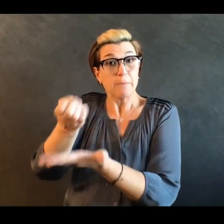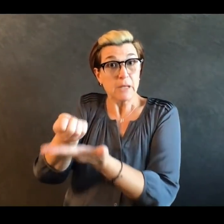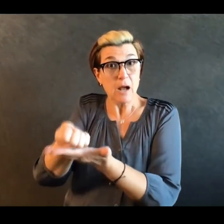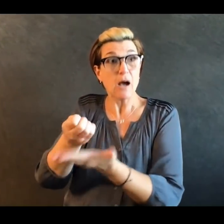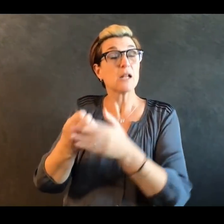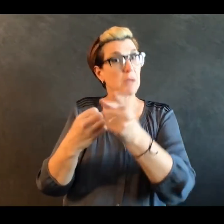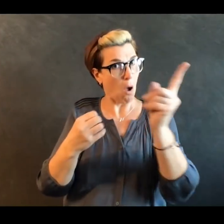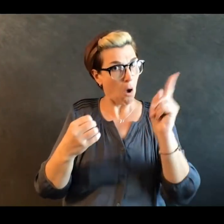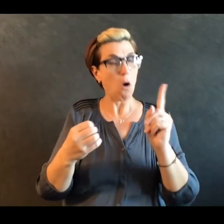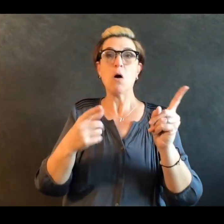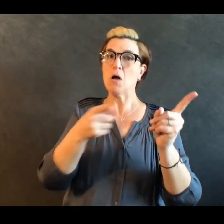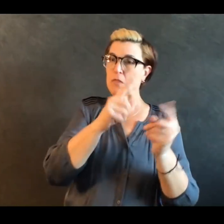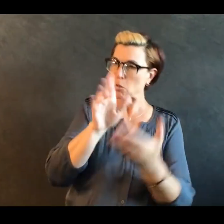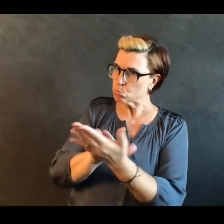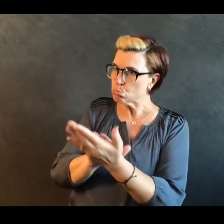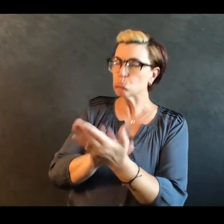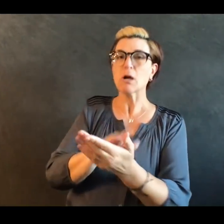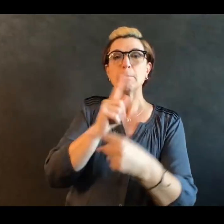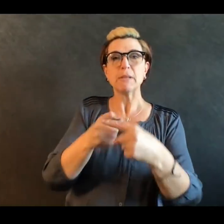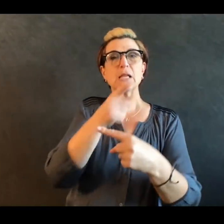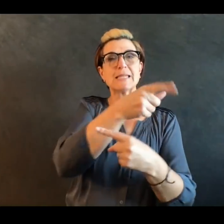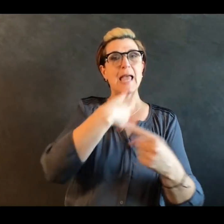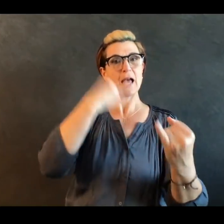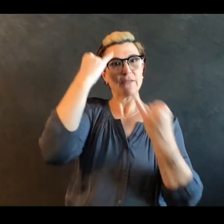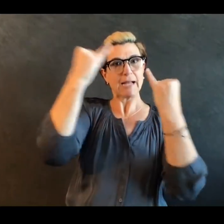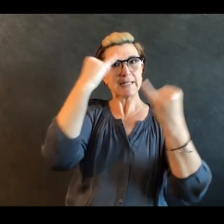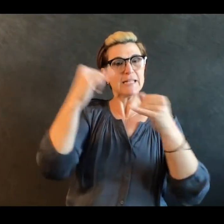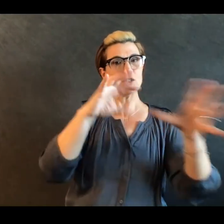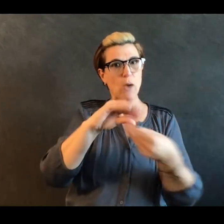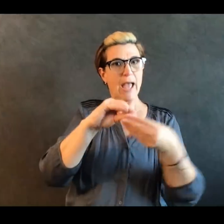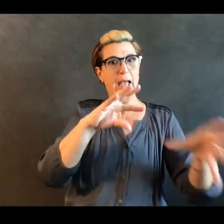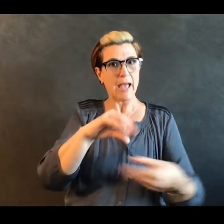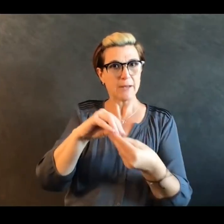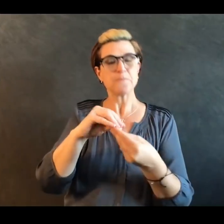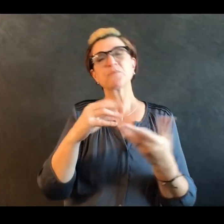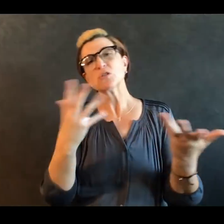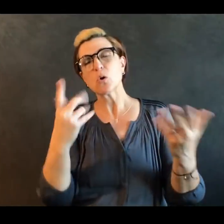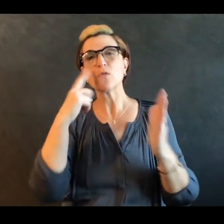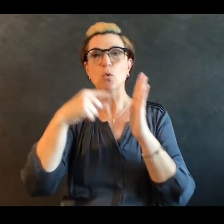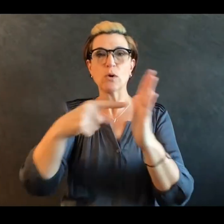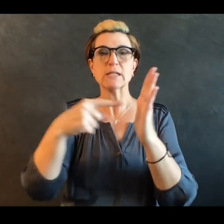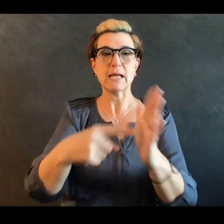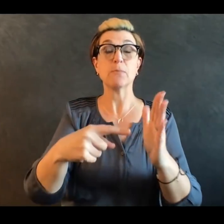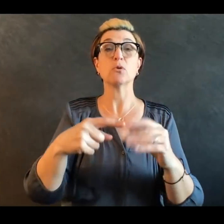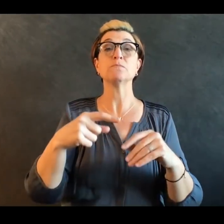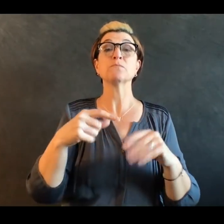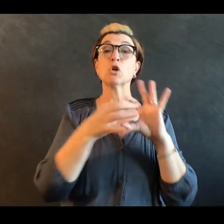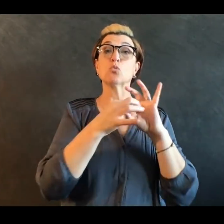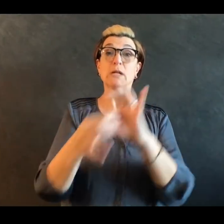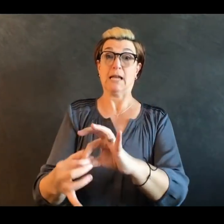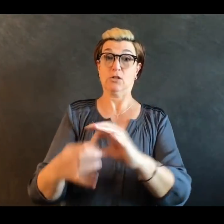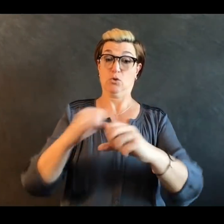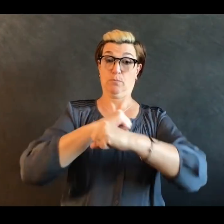move forward including on the role of protective gear where we have tremendous